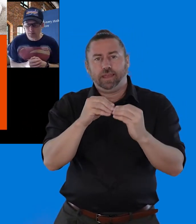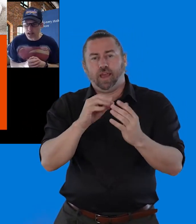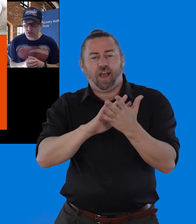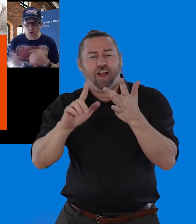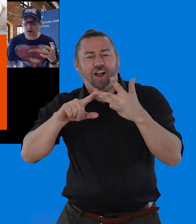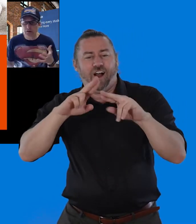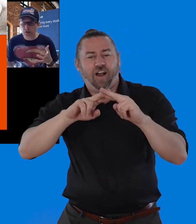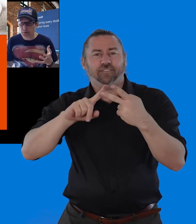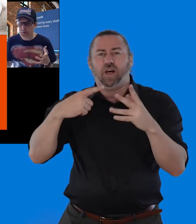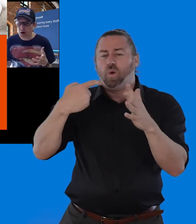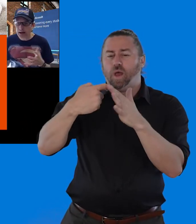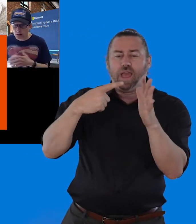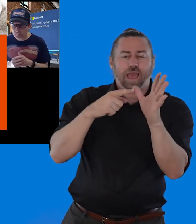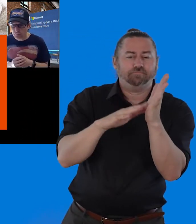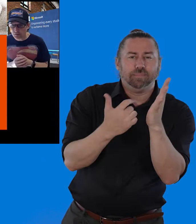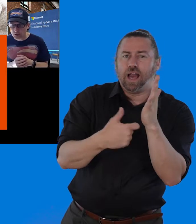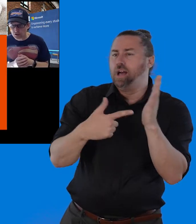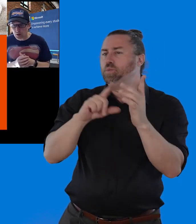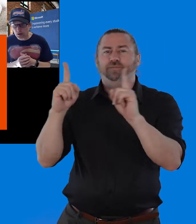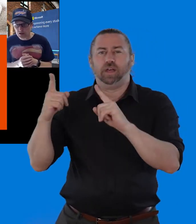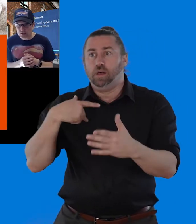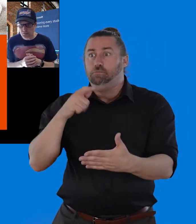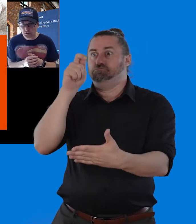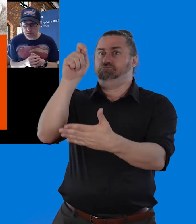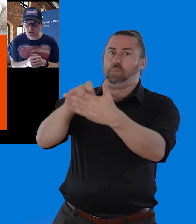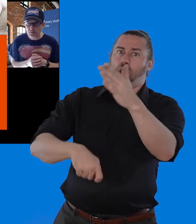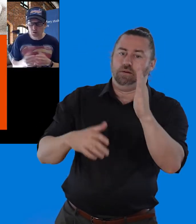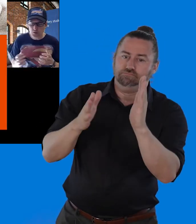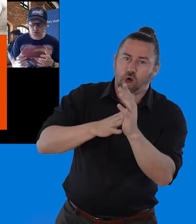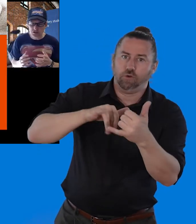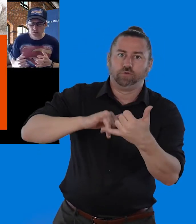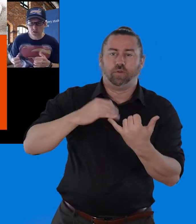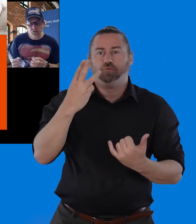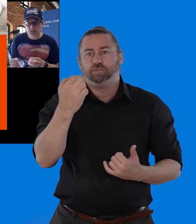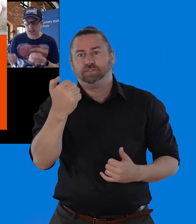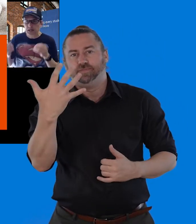Kmart or wherever you would be buying a version of Microsoft 365 or Microsoft Office,